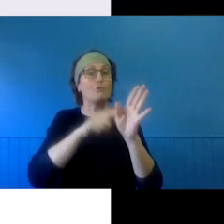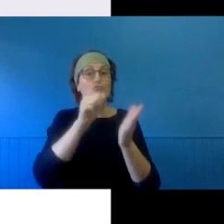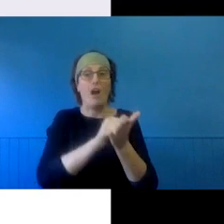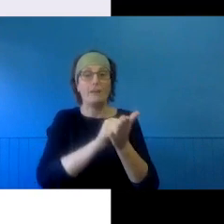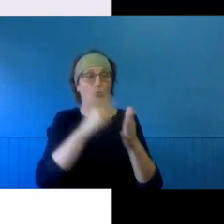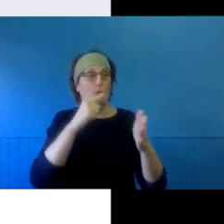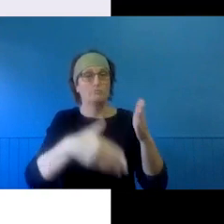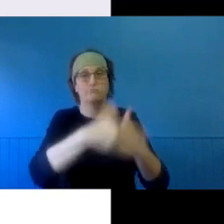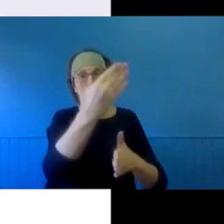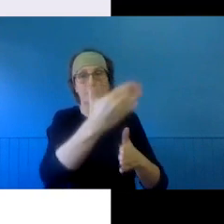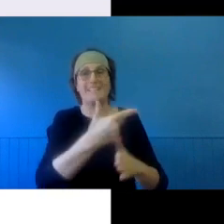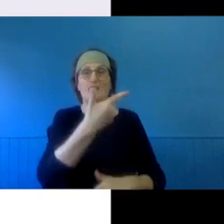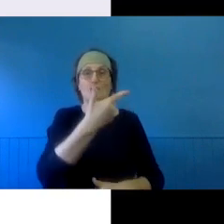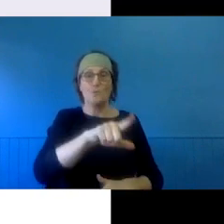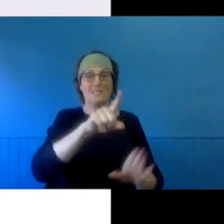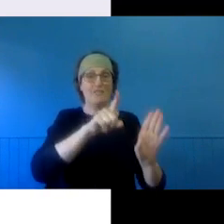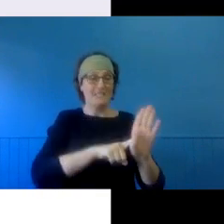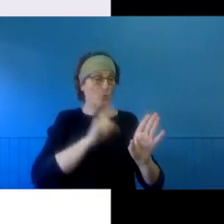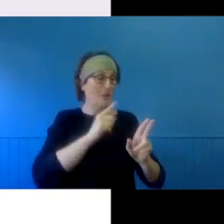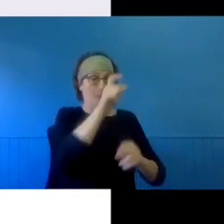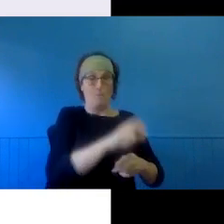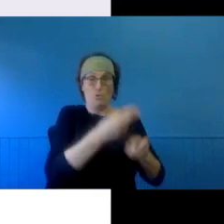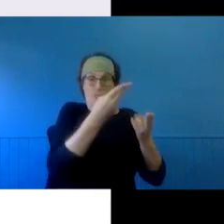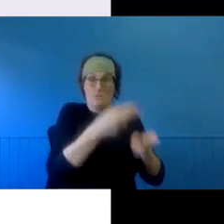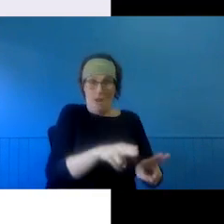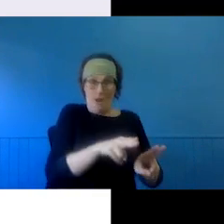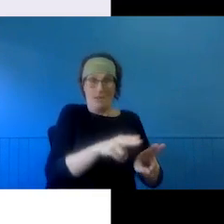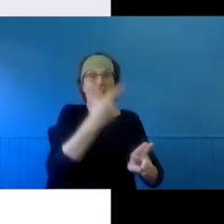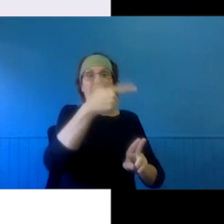that's 70 years after the death of the creator of a work. And then it